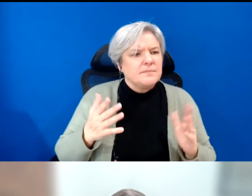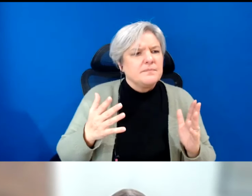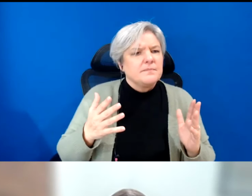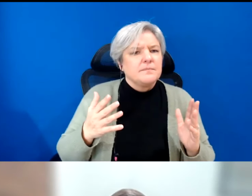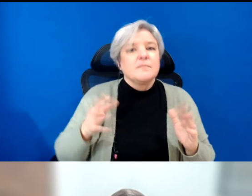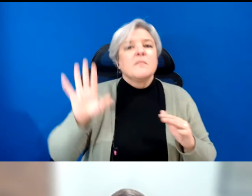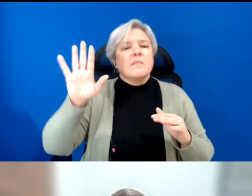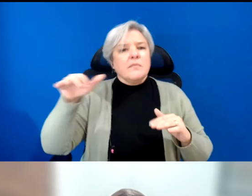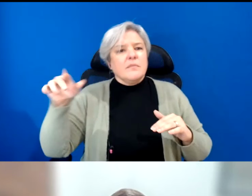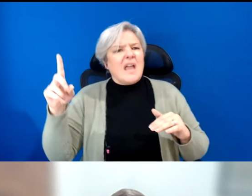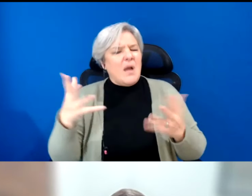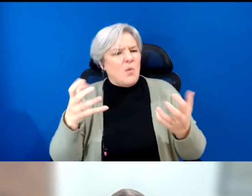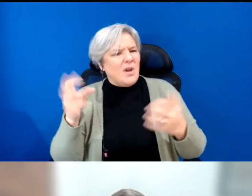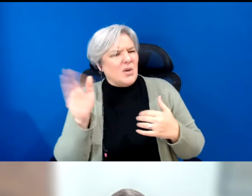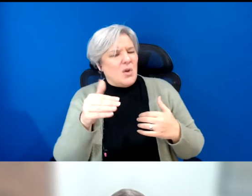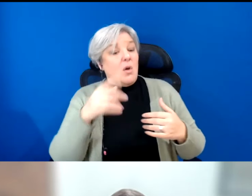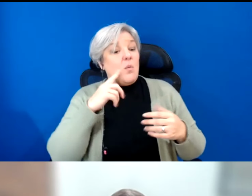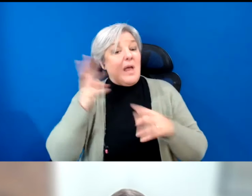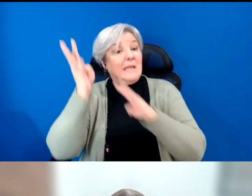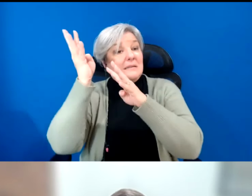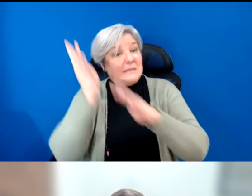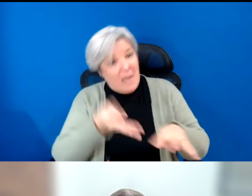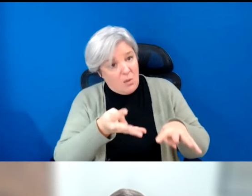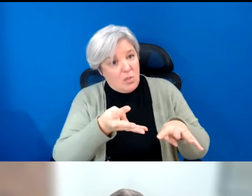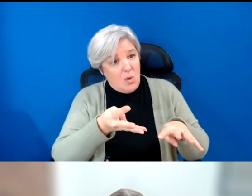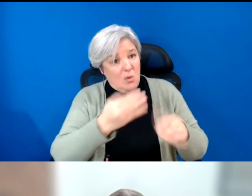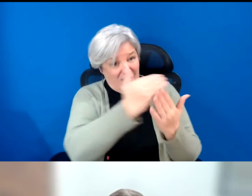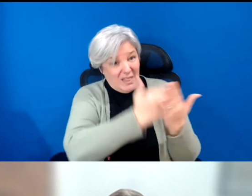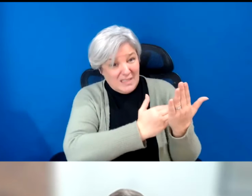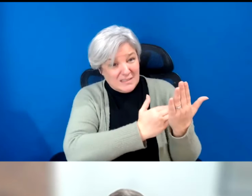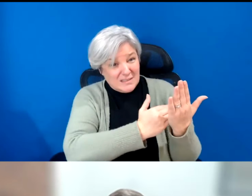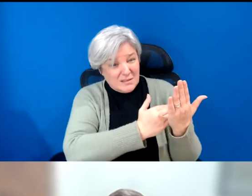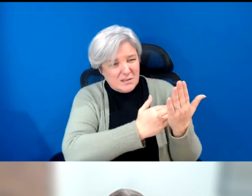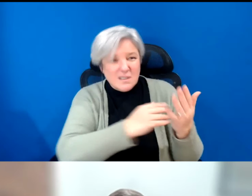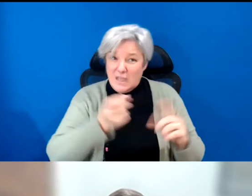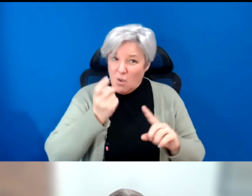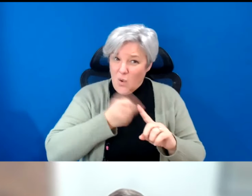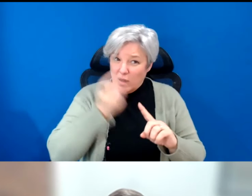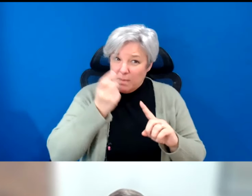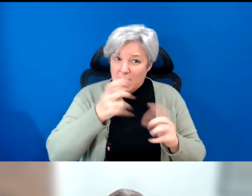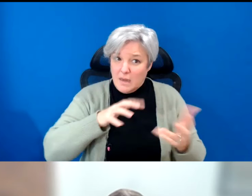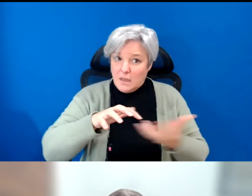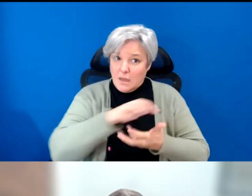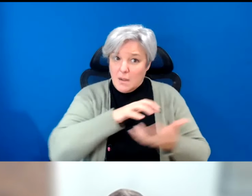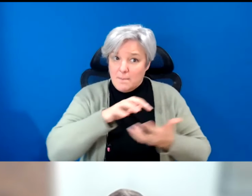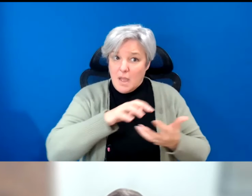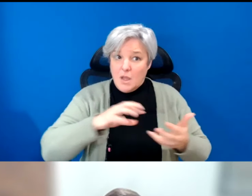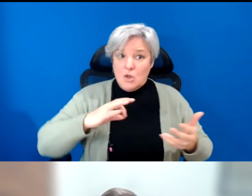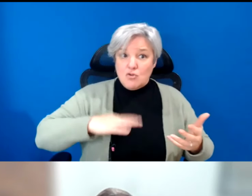I just wanted to know when we download like the list, is it automatically going to combine credit and noncredit students